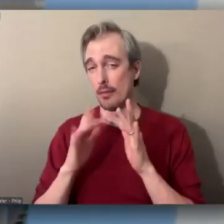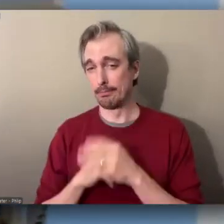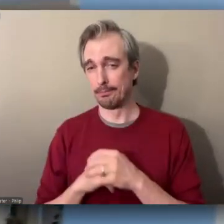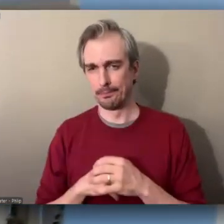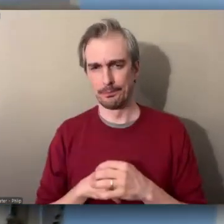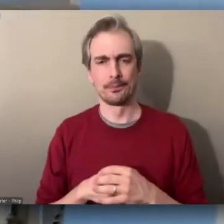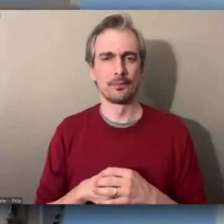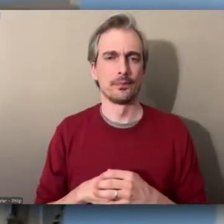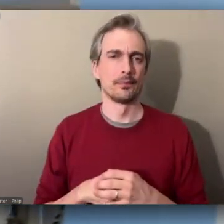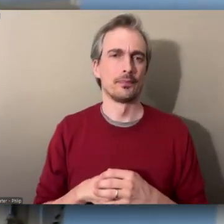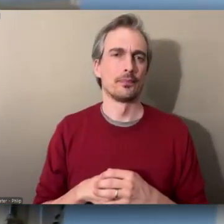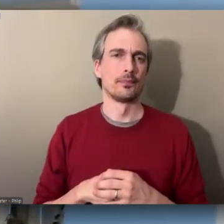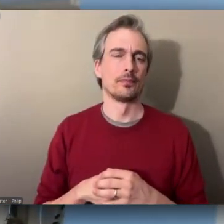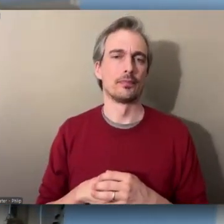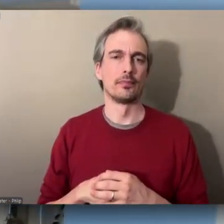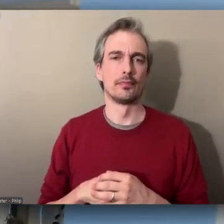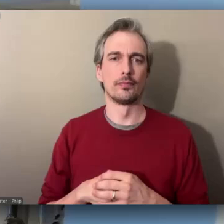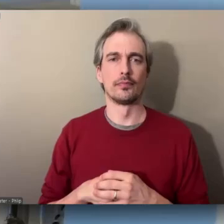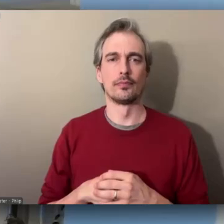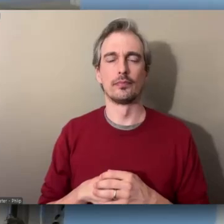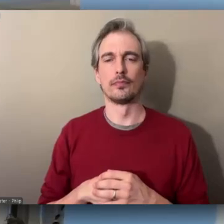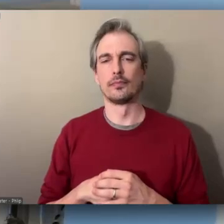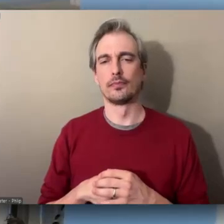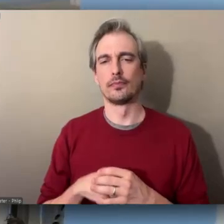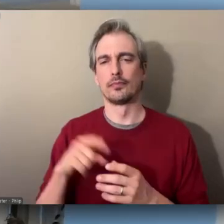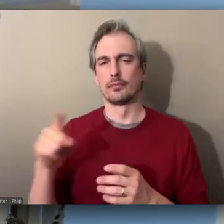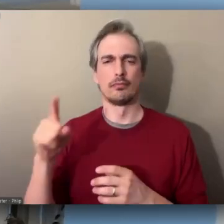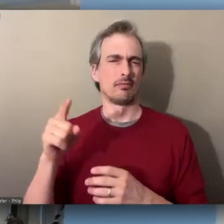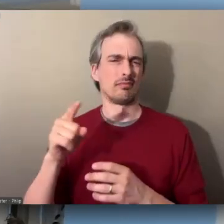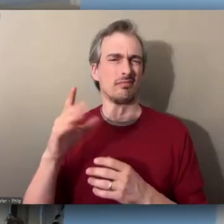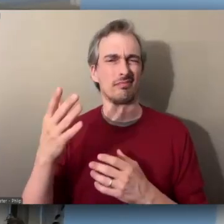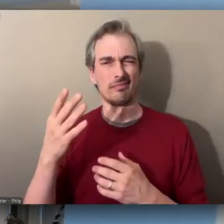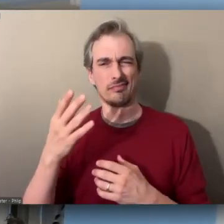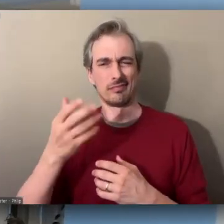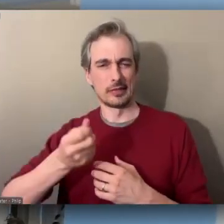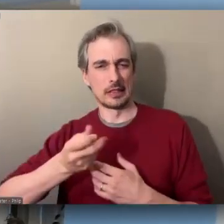This one is actually kind of a multipart. So let me see if I can condense it. Is PAC NYC a public